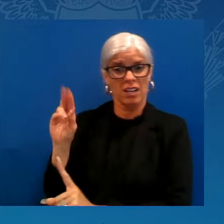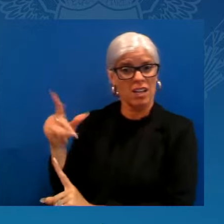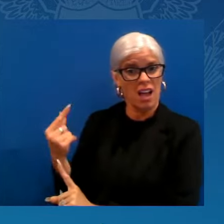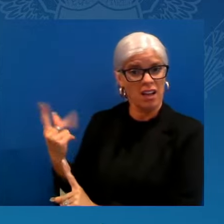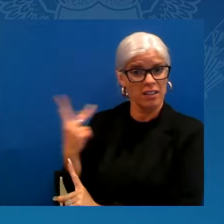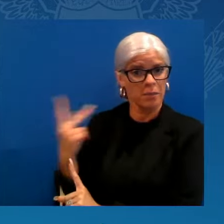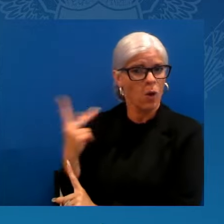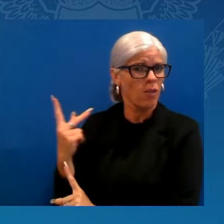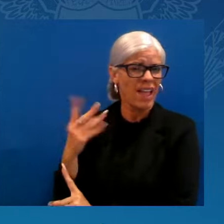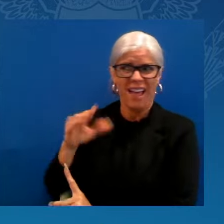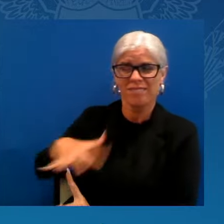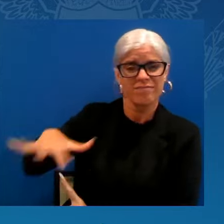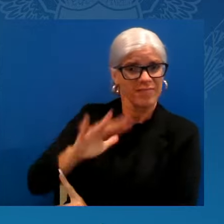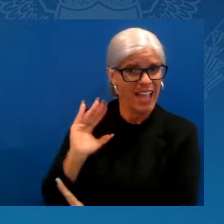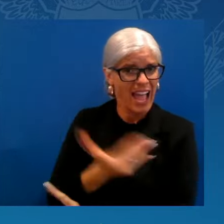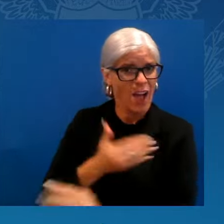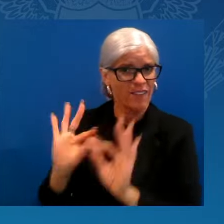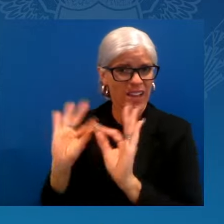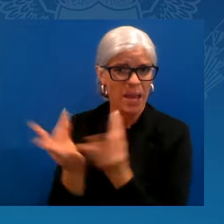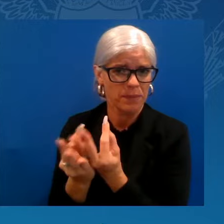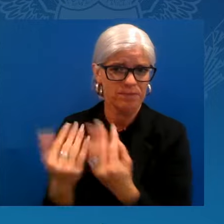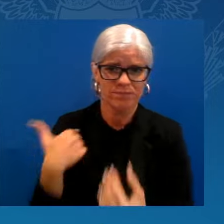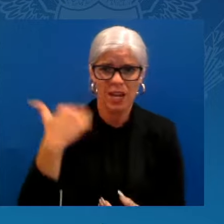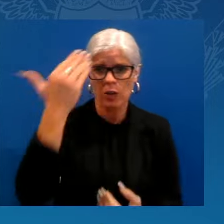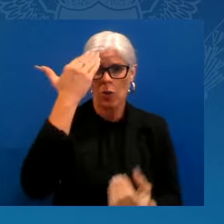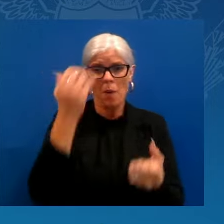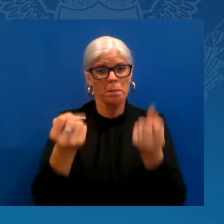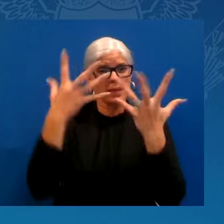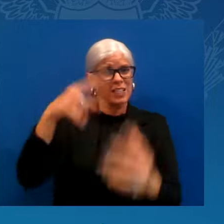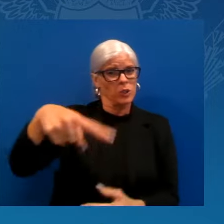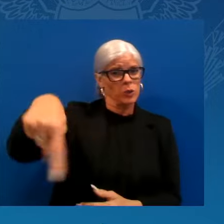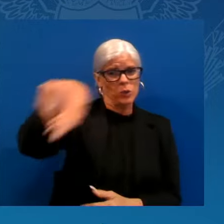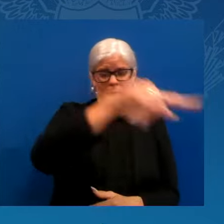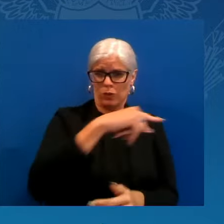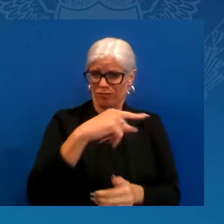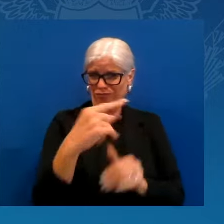for many who have celebrated with us over the years. So moving forward,